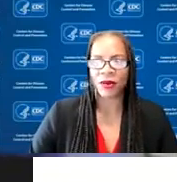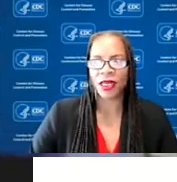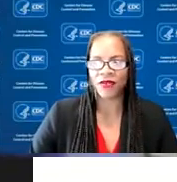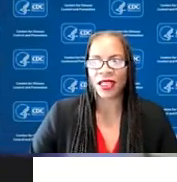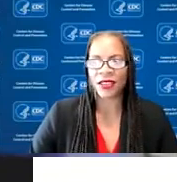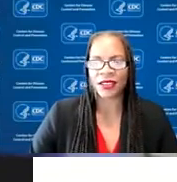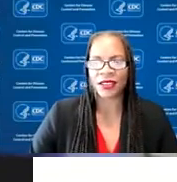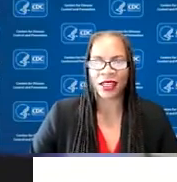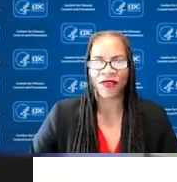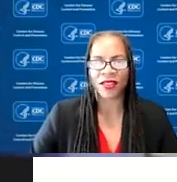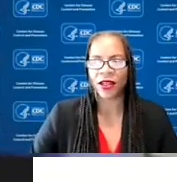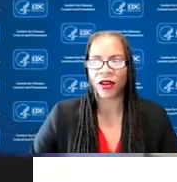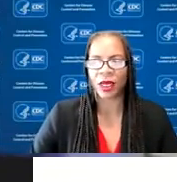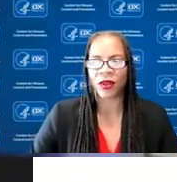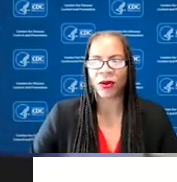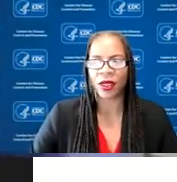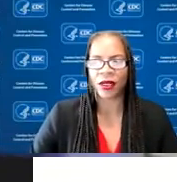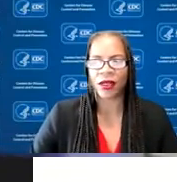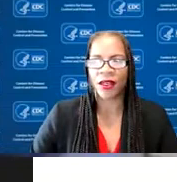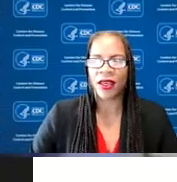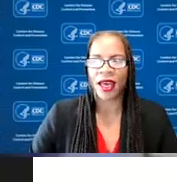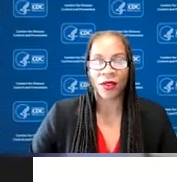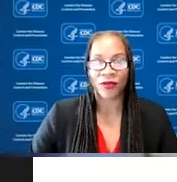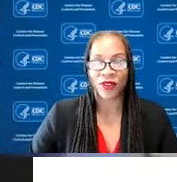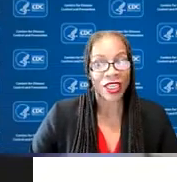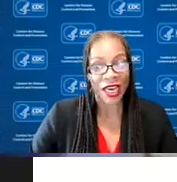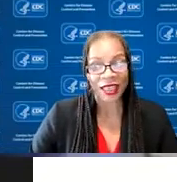many of the challenges that I faced later in my career. I was very young at the time,